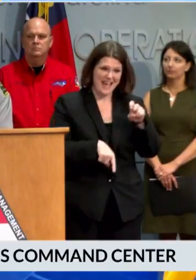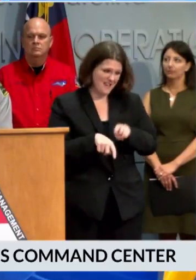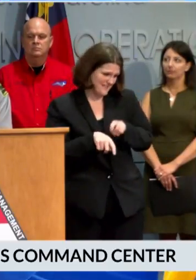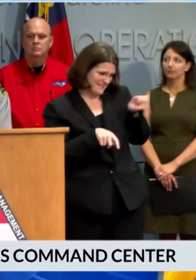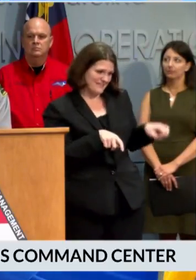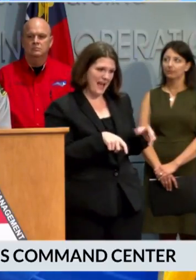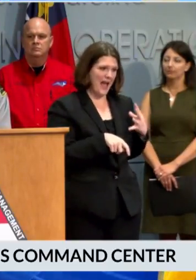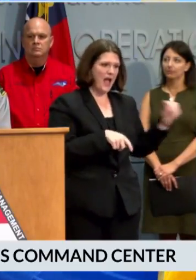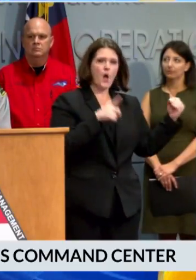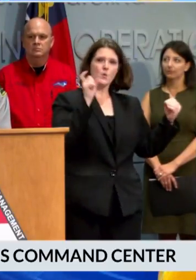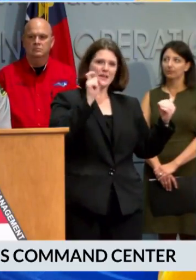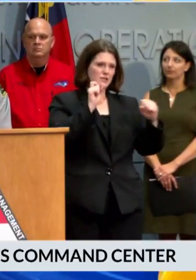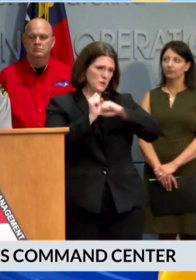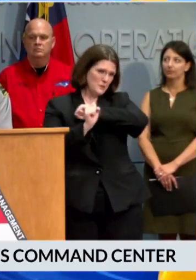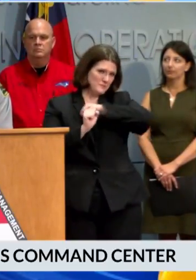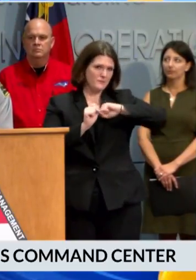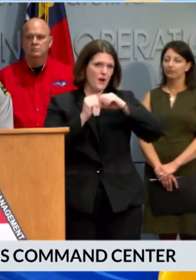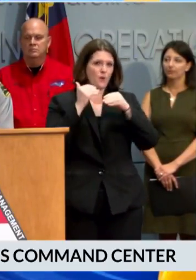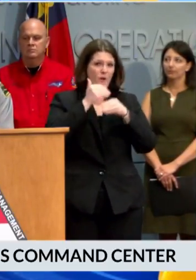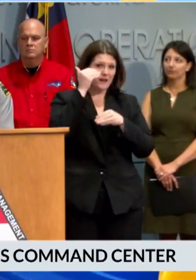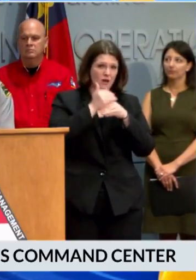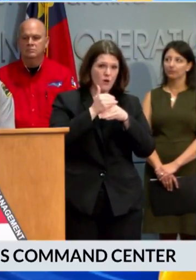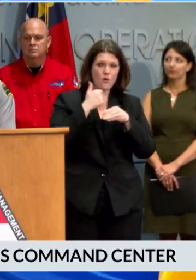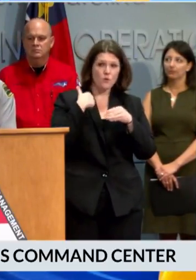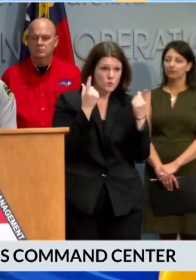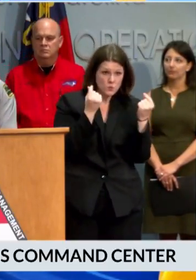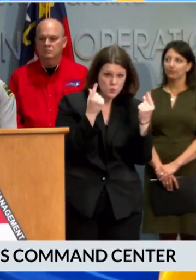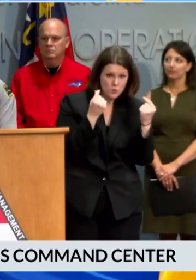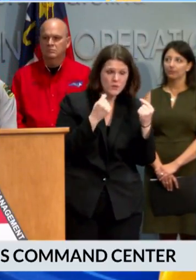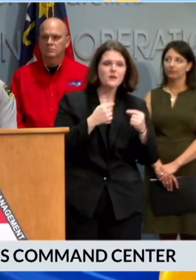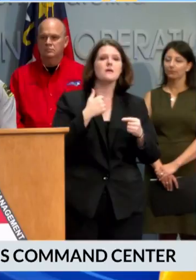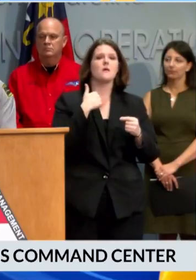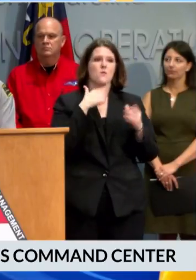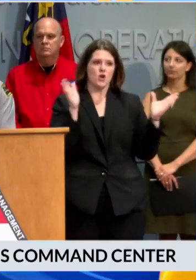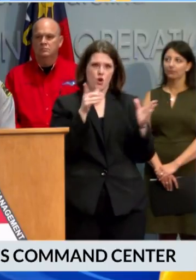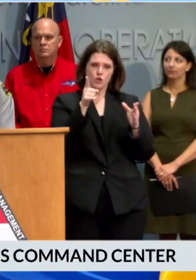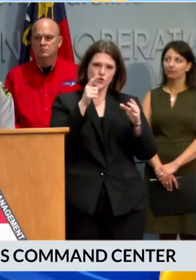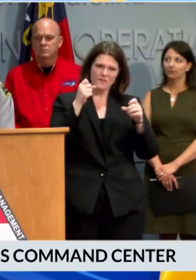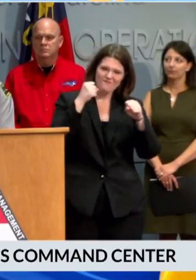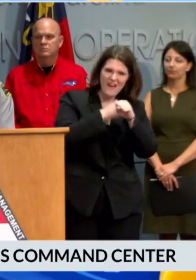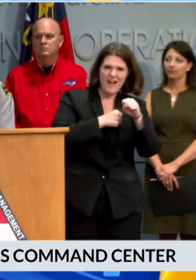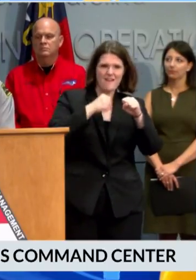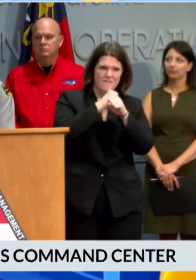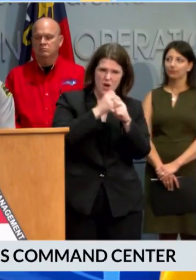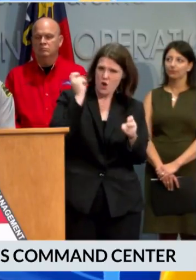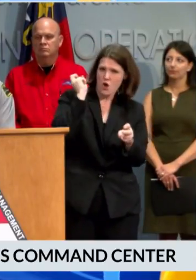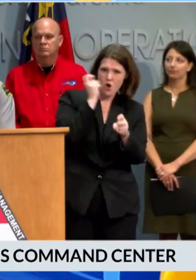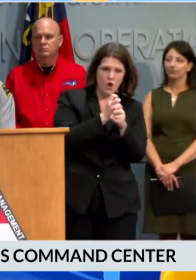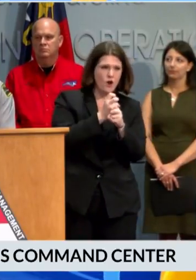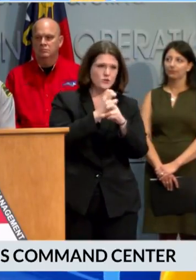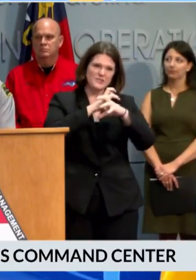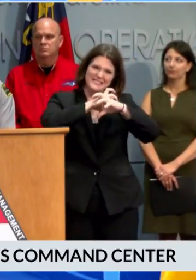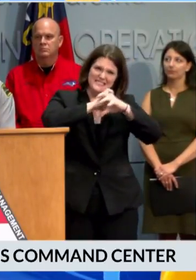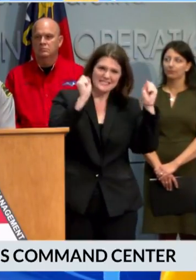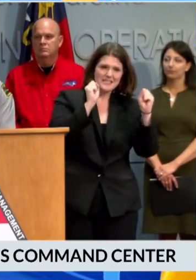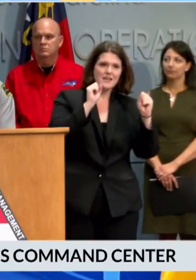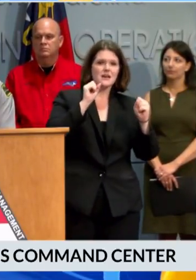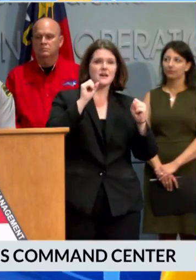WATER, AND OPEN THE DOOR TO EXIT. IF YOU CANNOT EXIT THE VEHICLE, AND YOU NEED TO BUST OUT A